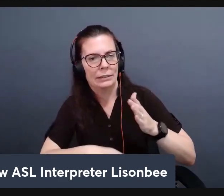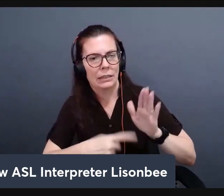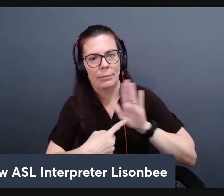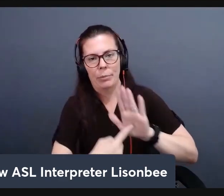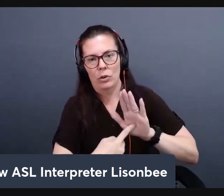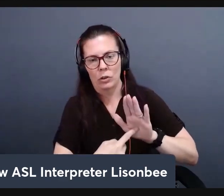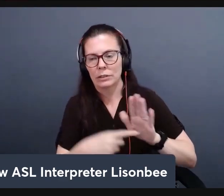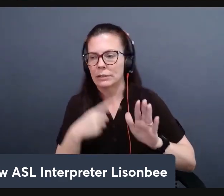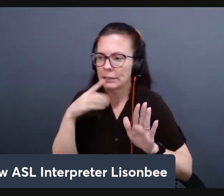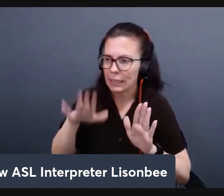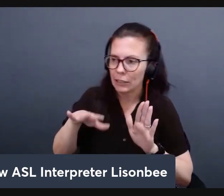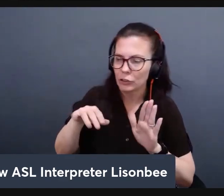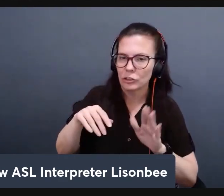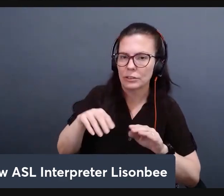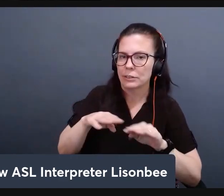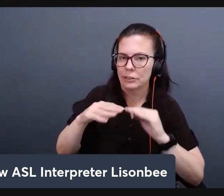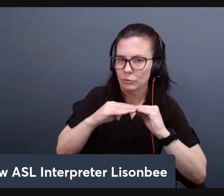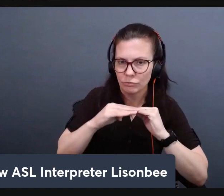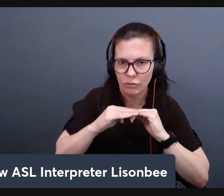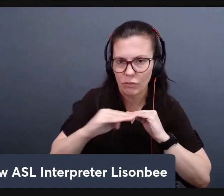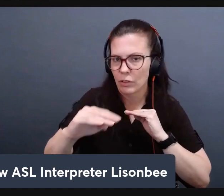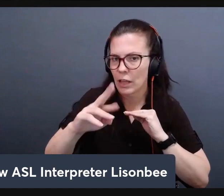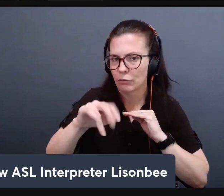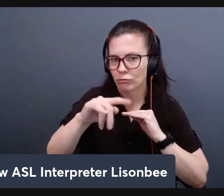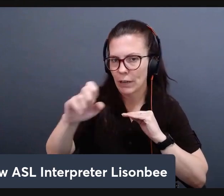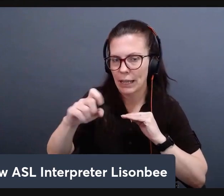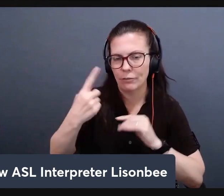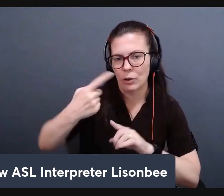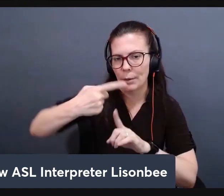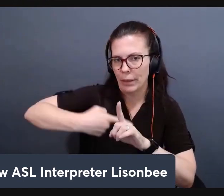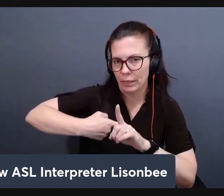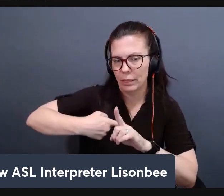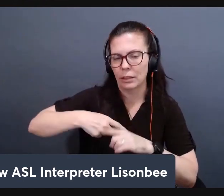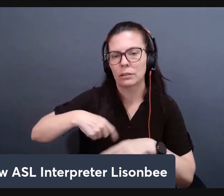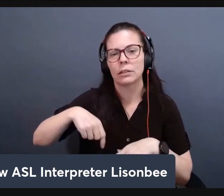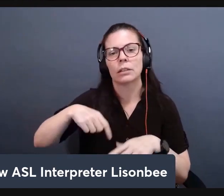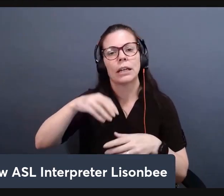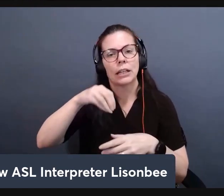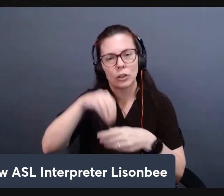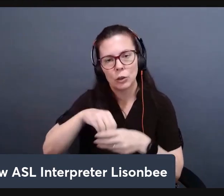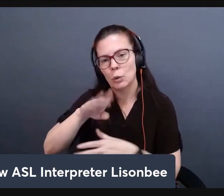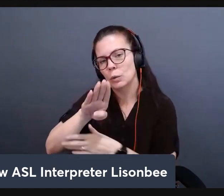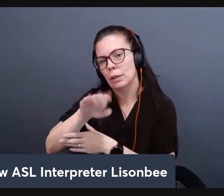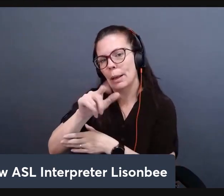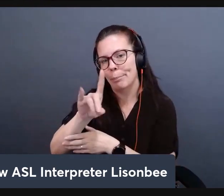and, you know, some bandwidth is included. And it provides a fantastic place to get started